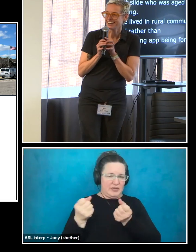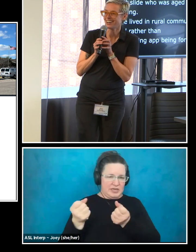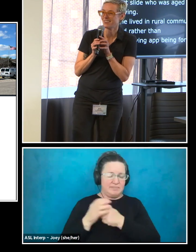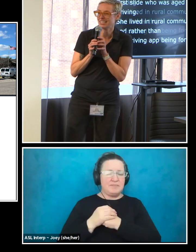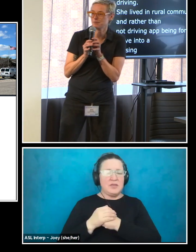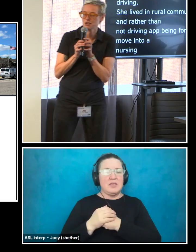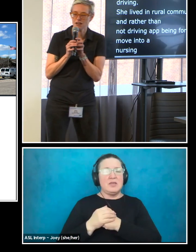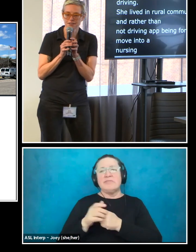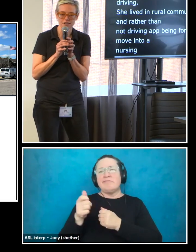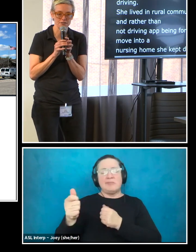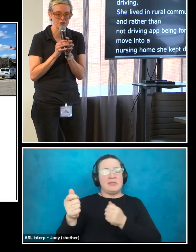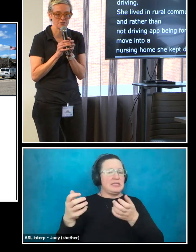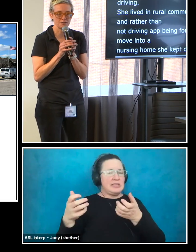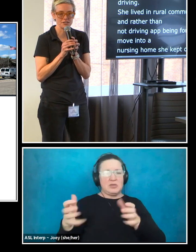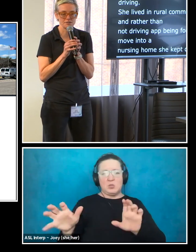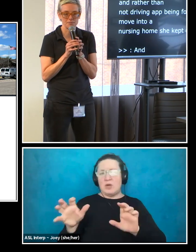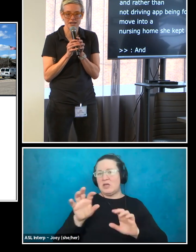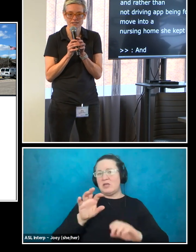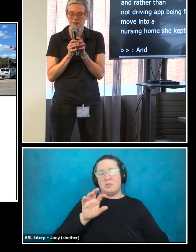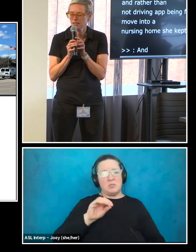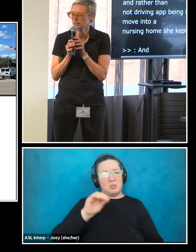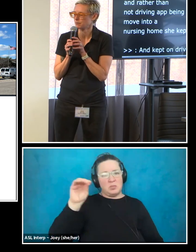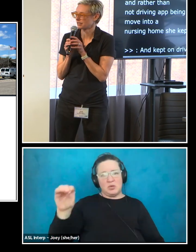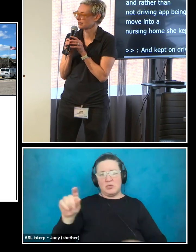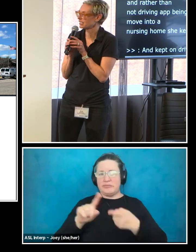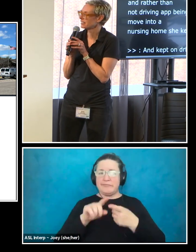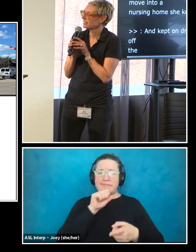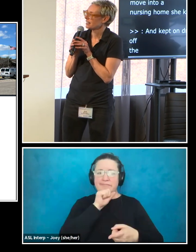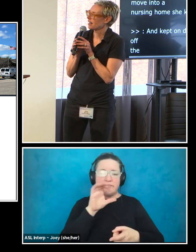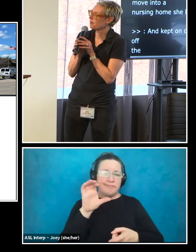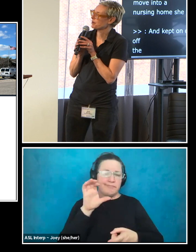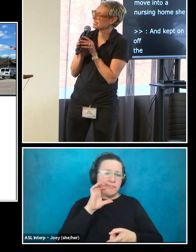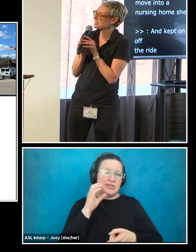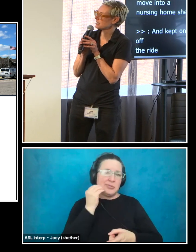um and kept on driving off the road when she would pass out unexpectedly. Um but this is an